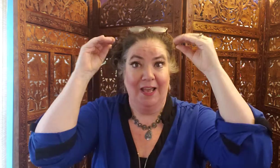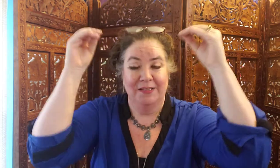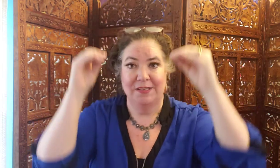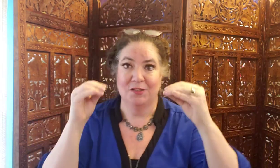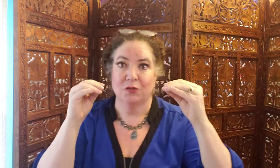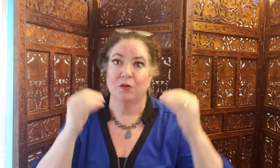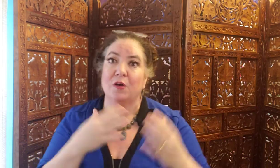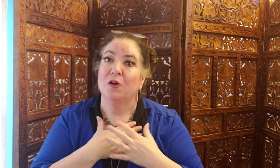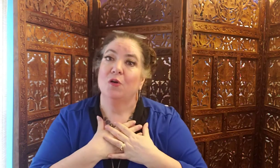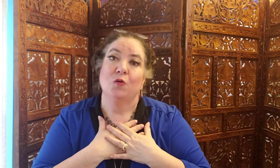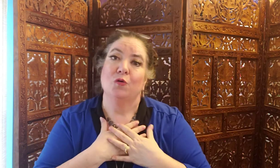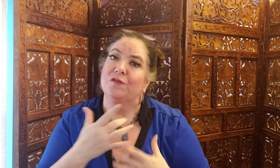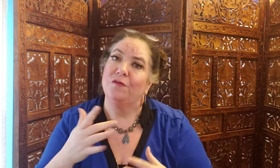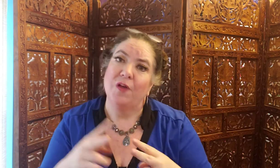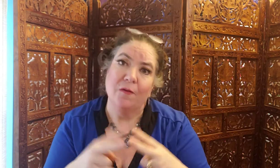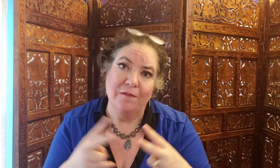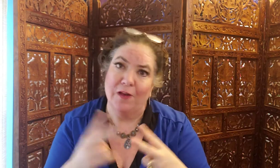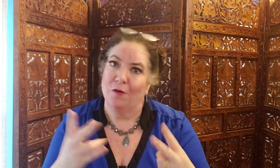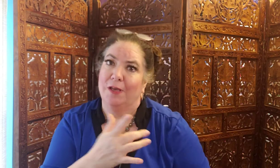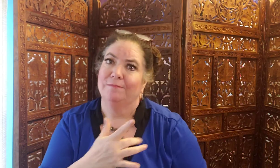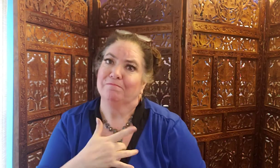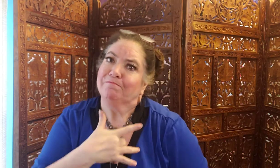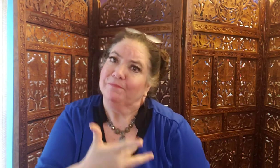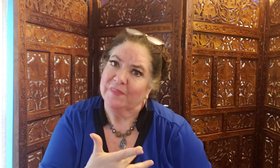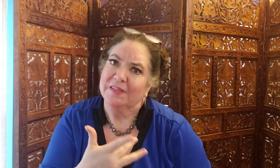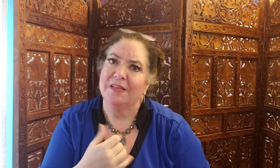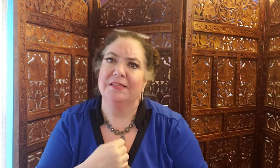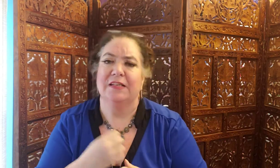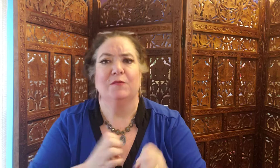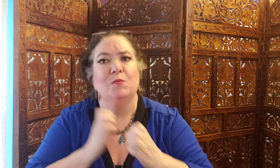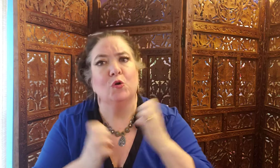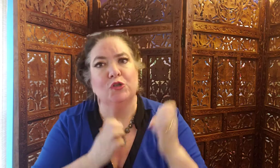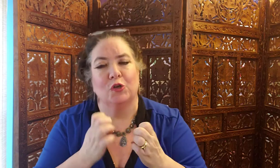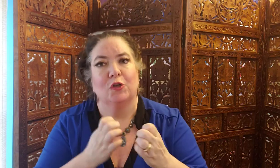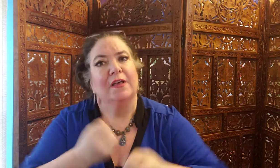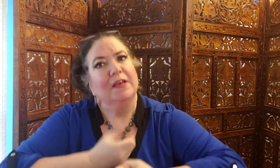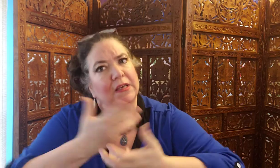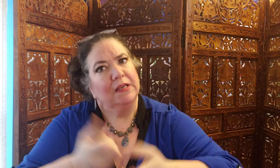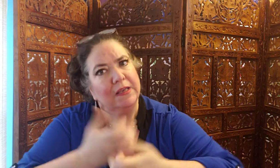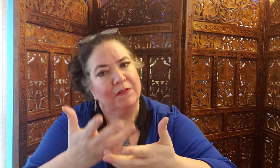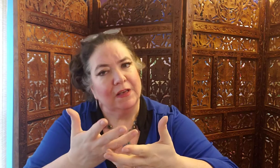a teacher who's very very sensitive, emotional, giving,